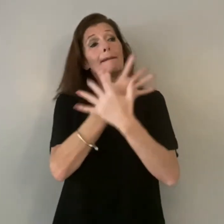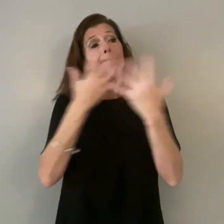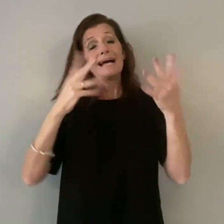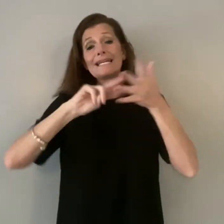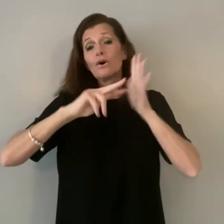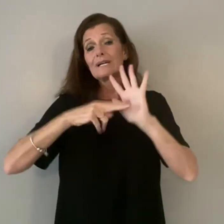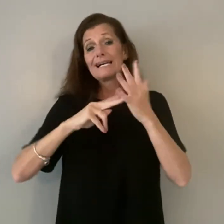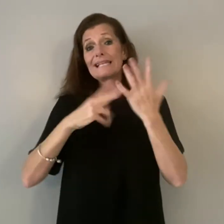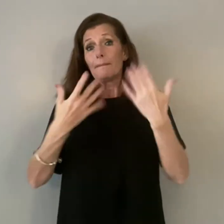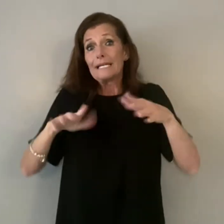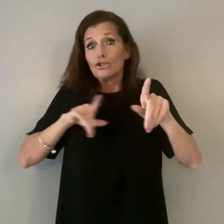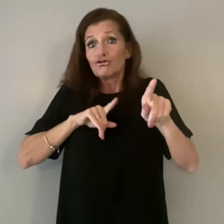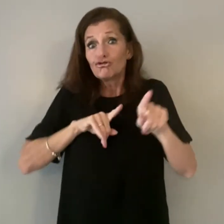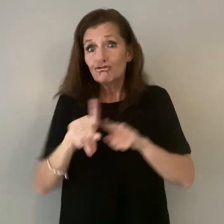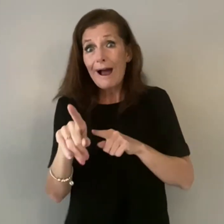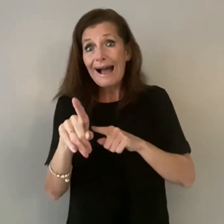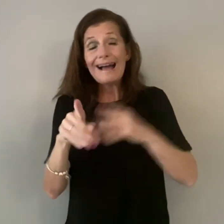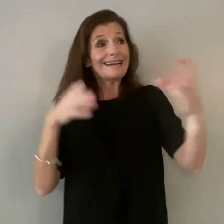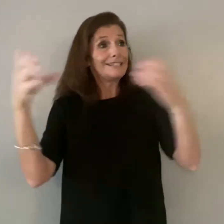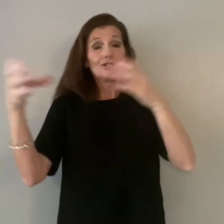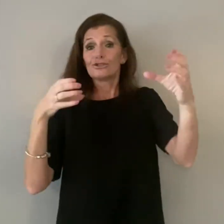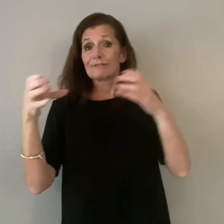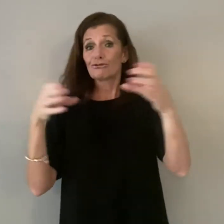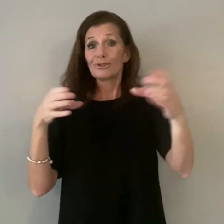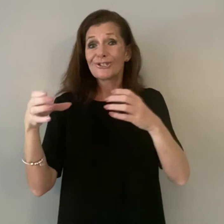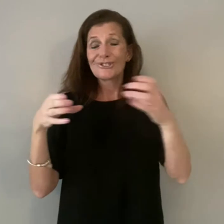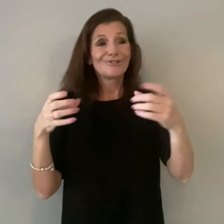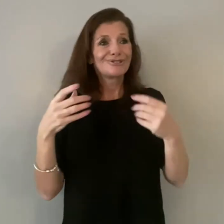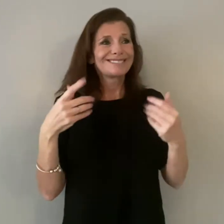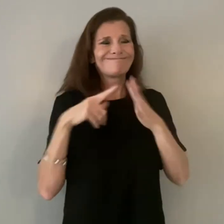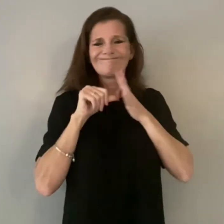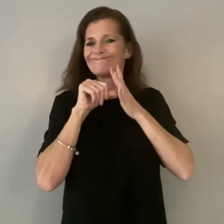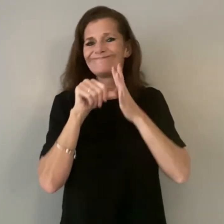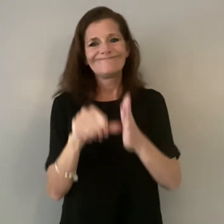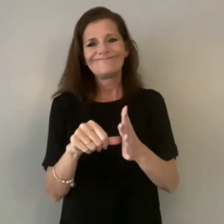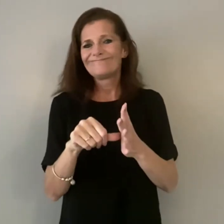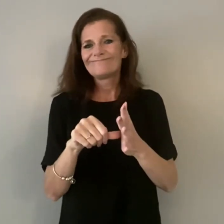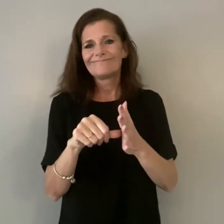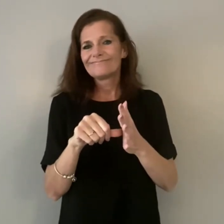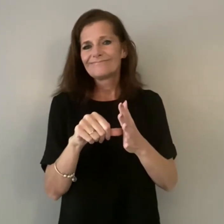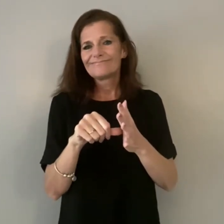because a lot of organizations probably have tried to do this and found it difficult.